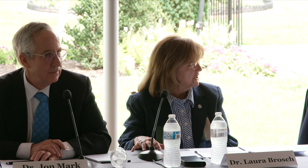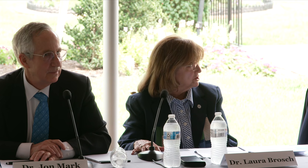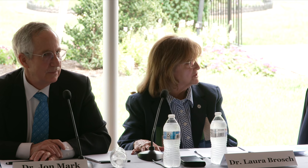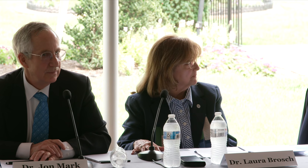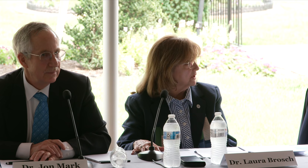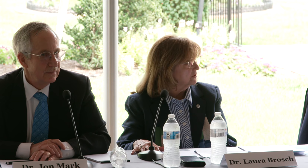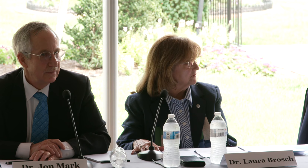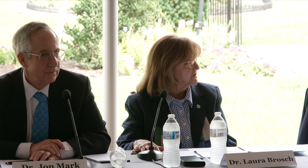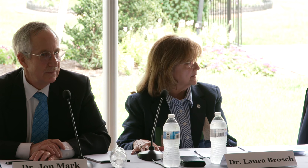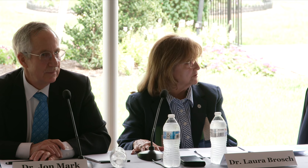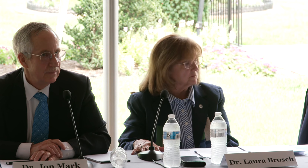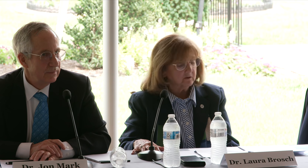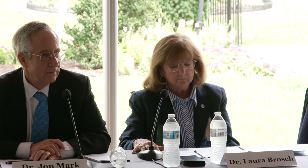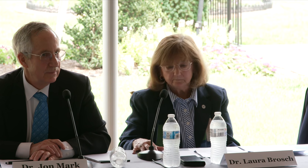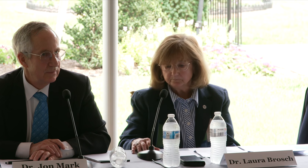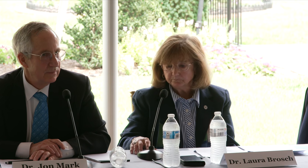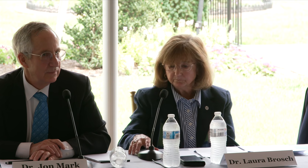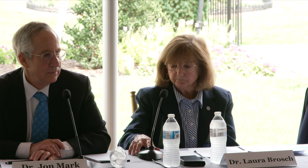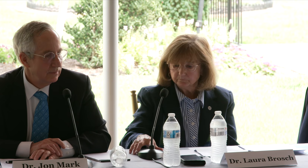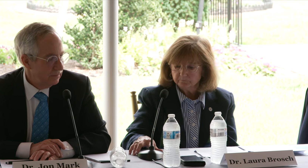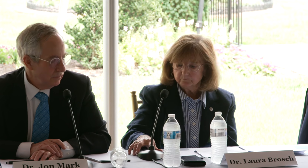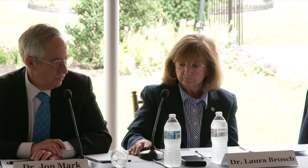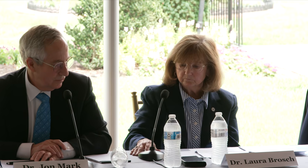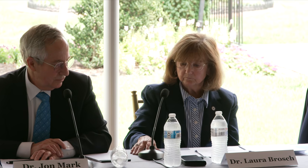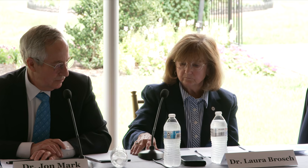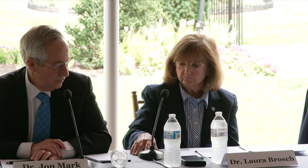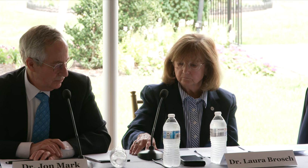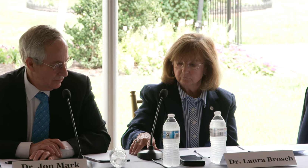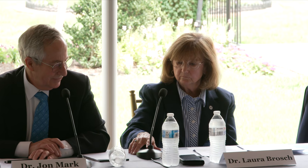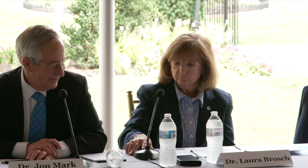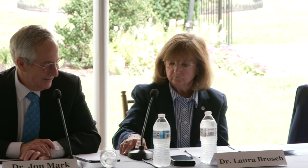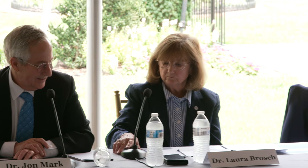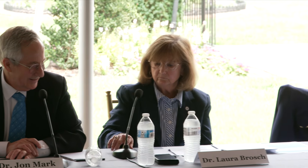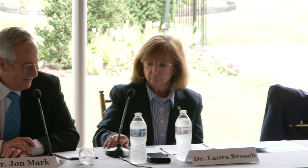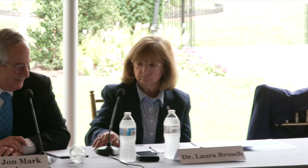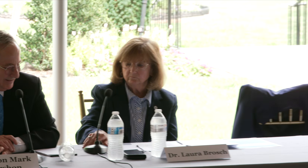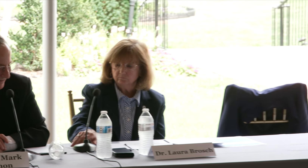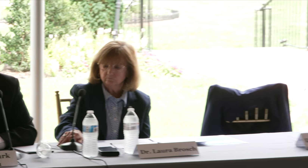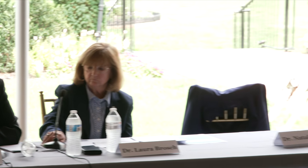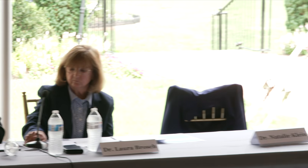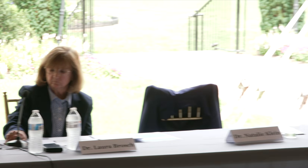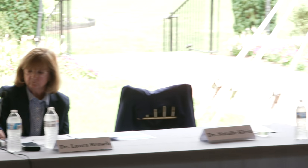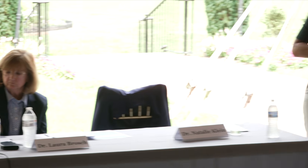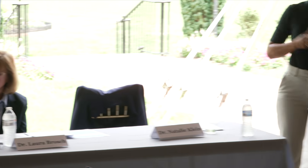not just the medical establishment. We're coming close to time, and I want everyone on the panel to